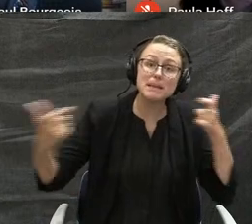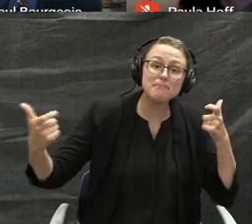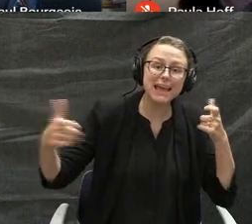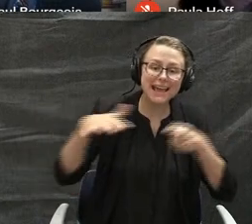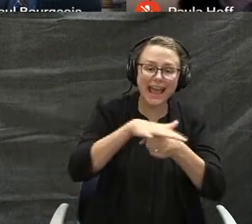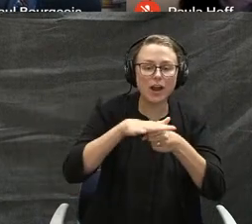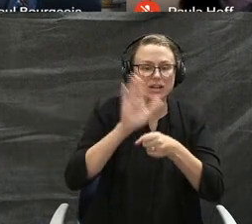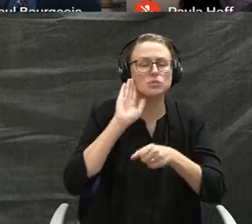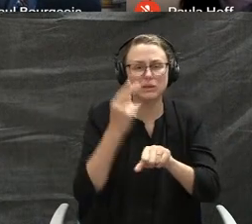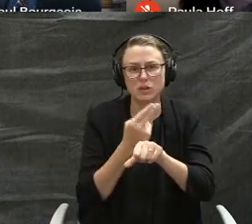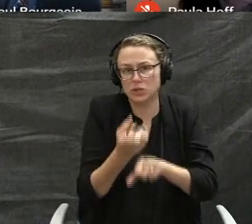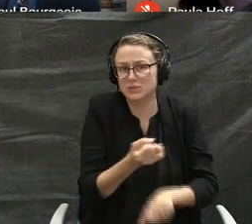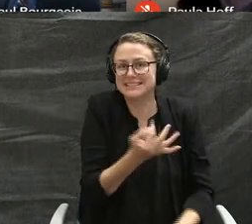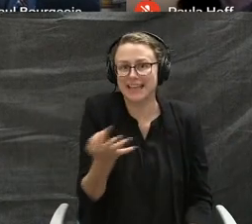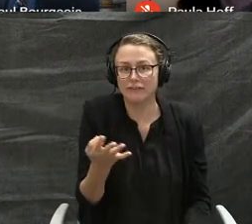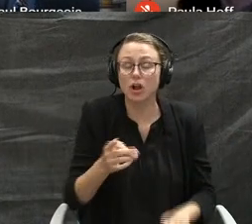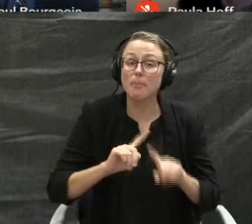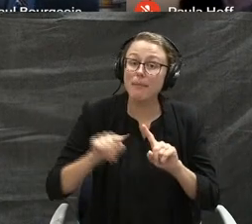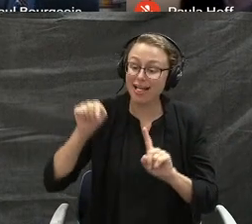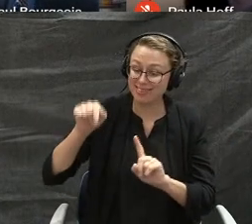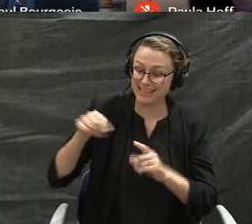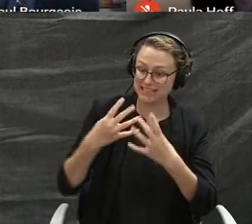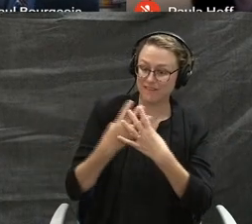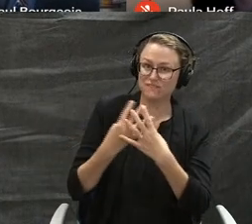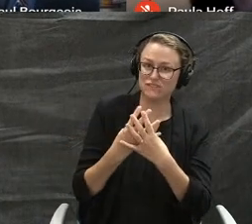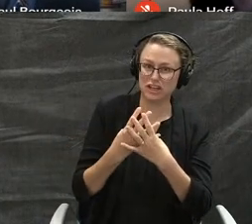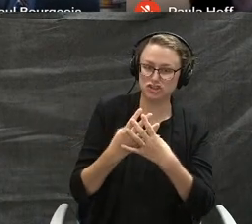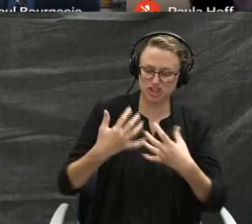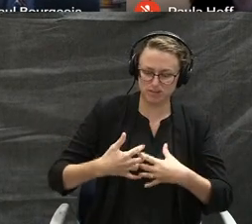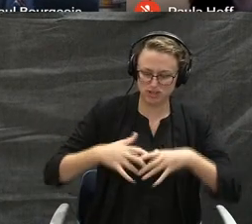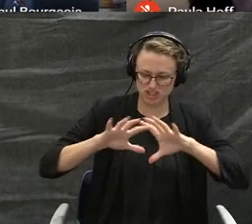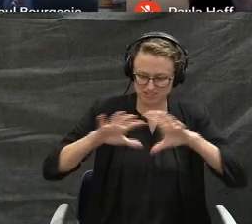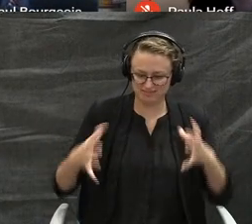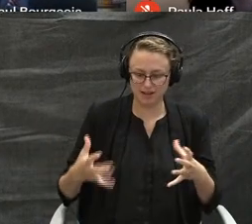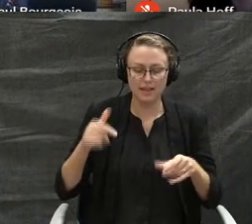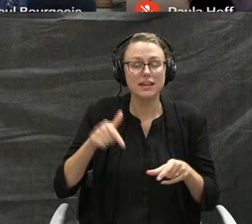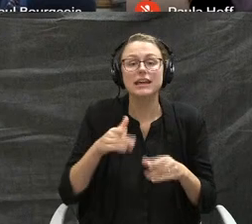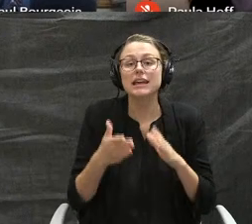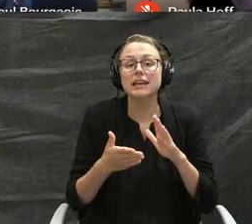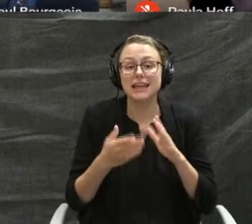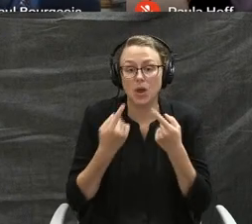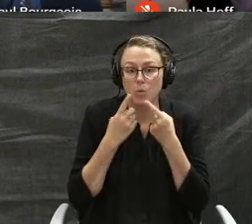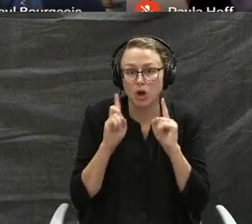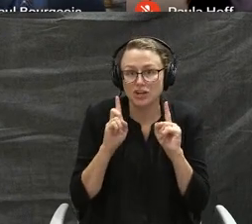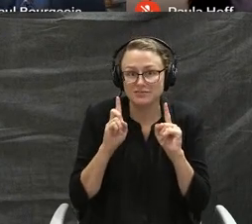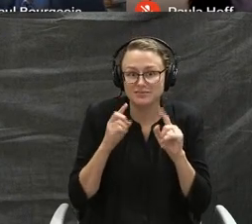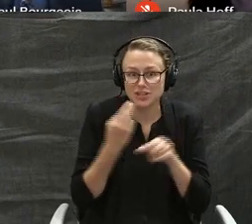about these filters also is that. Uh, you you, it's it works on physics. If you put one of